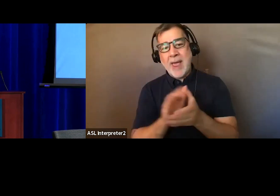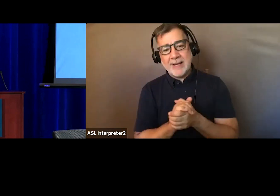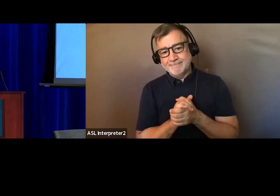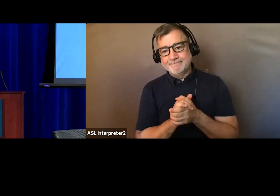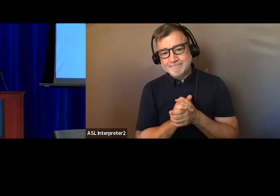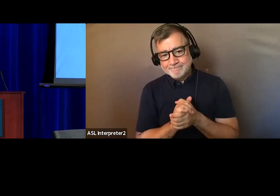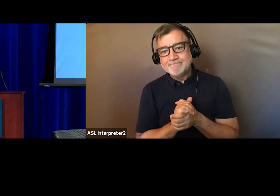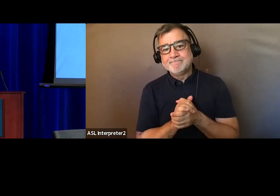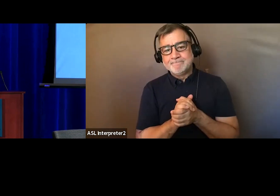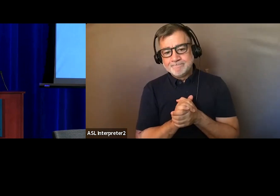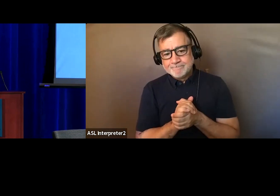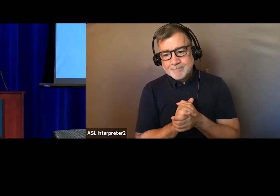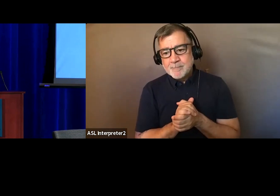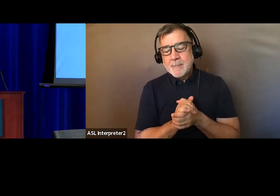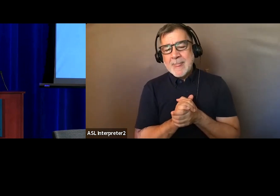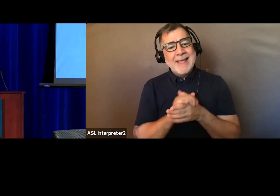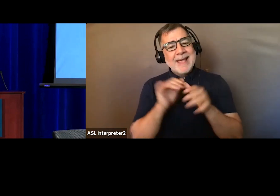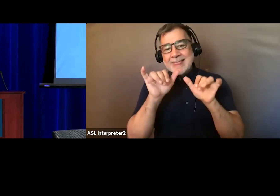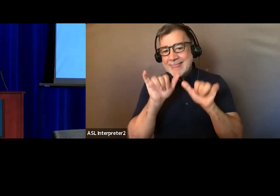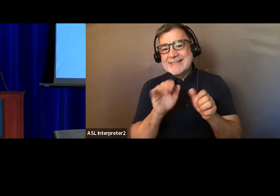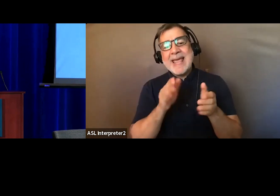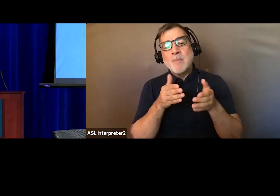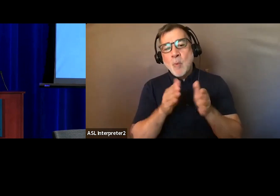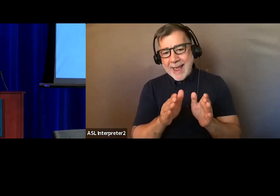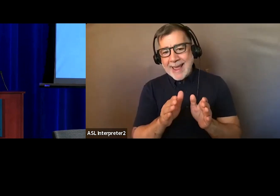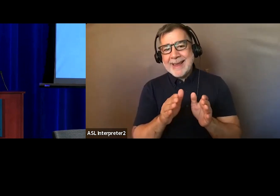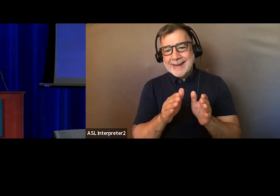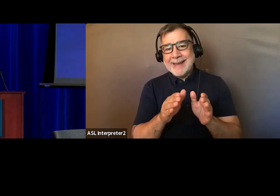with our change and how cancelable/noncancelable works.